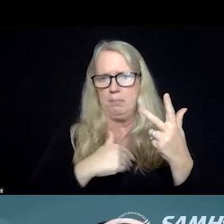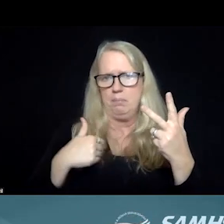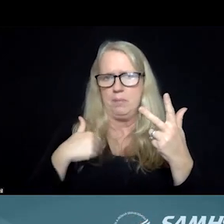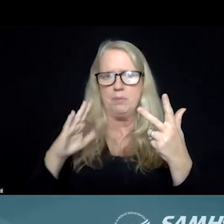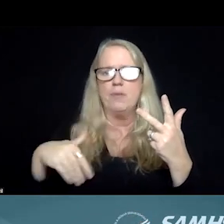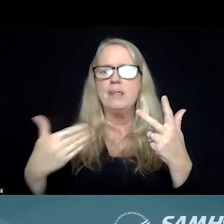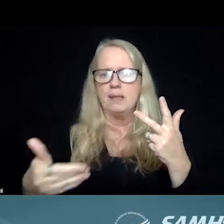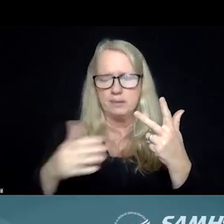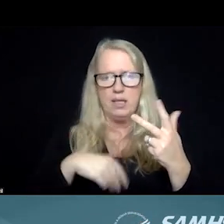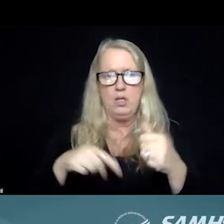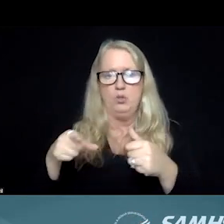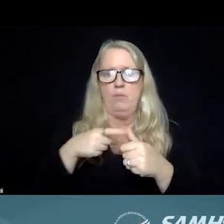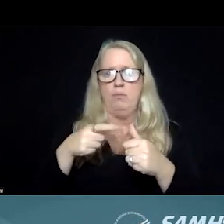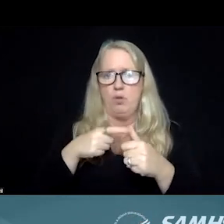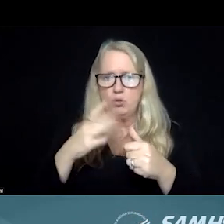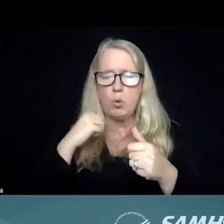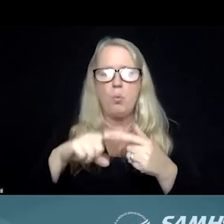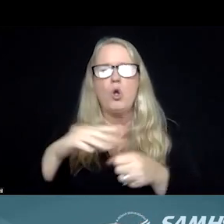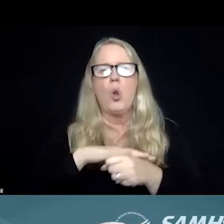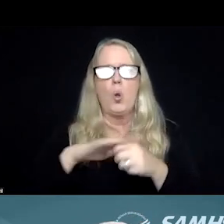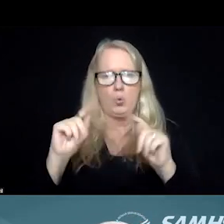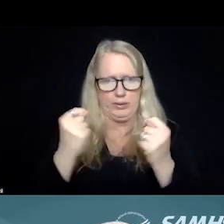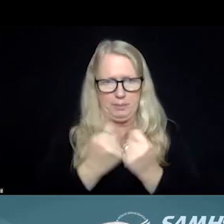THE FIRST ONE WERE LOCAL TEAMS.